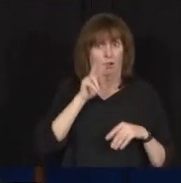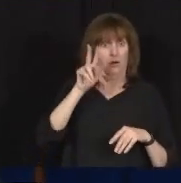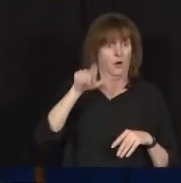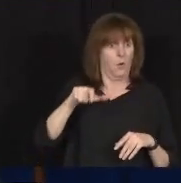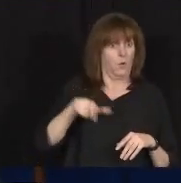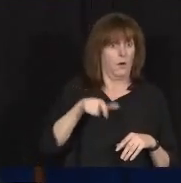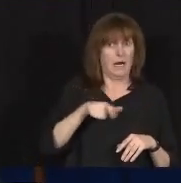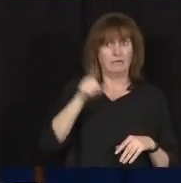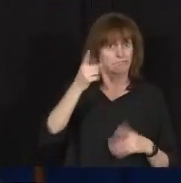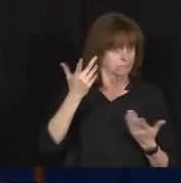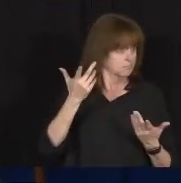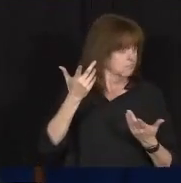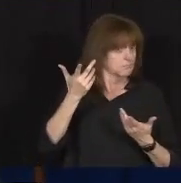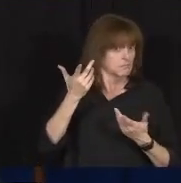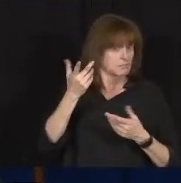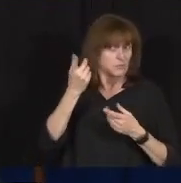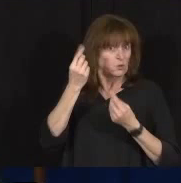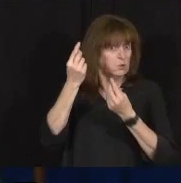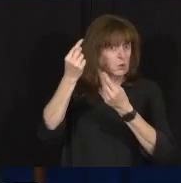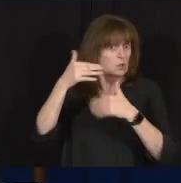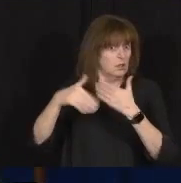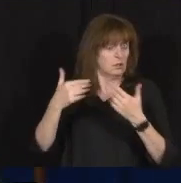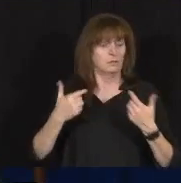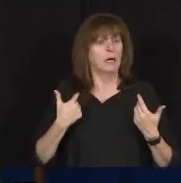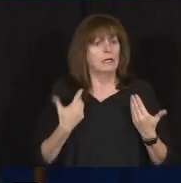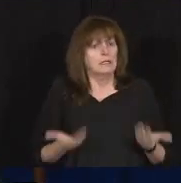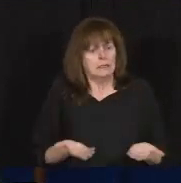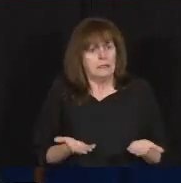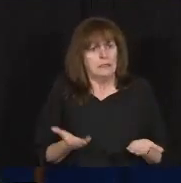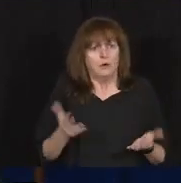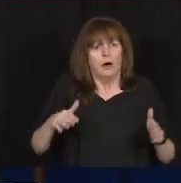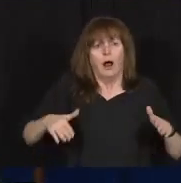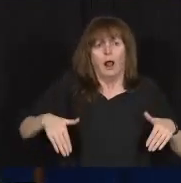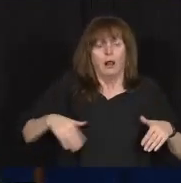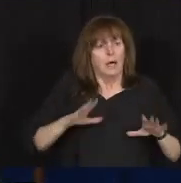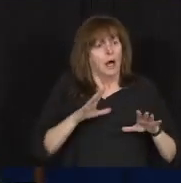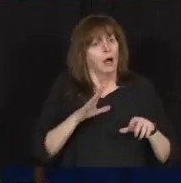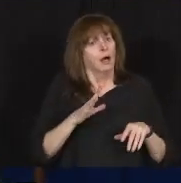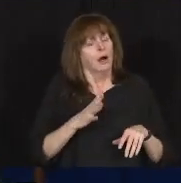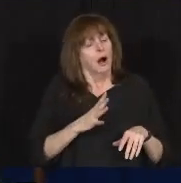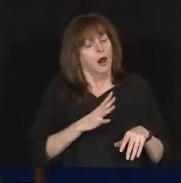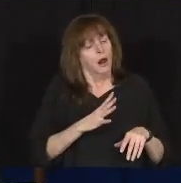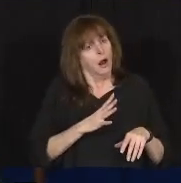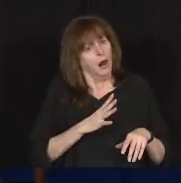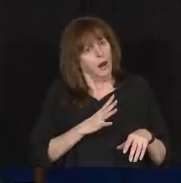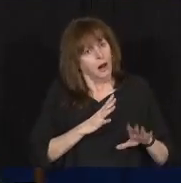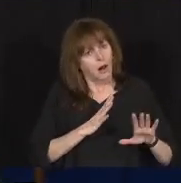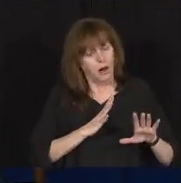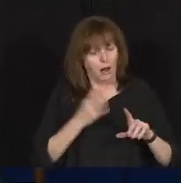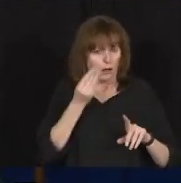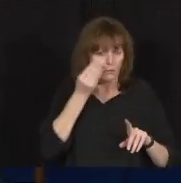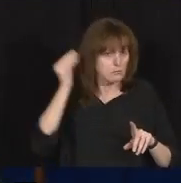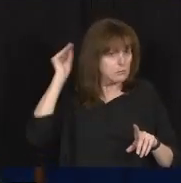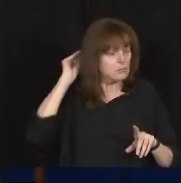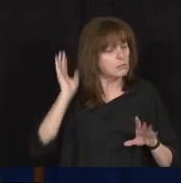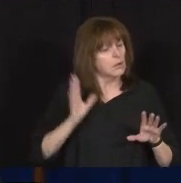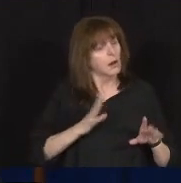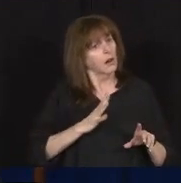but it is back up. We have to have every option possible out there. But right now we are not at that point. So Ontario